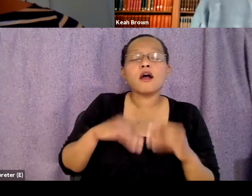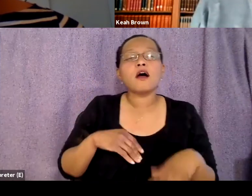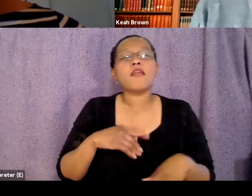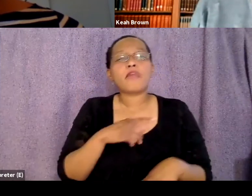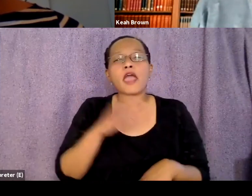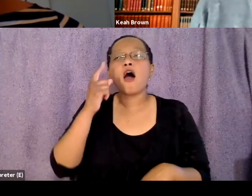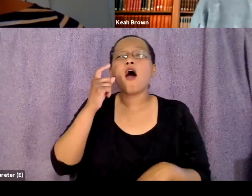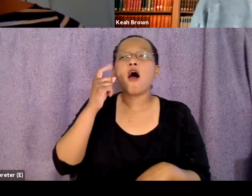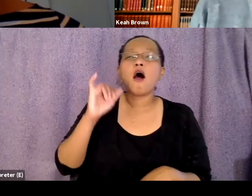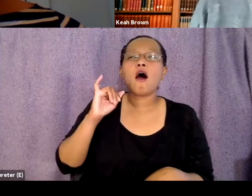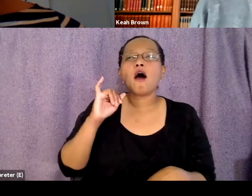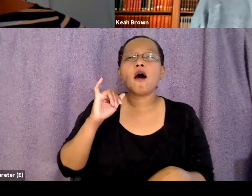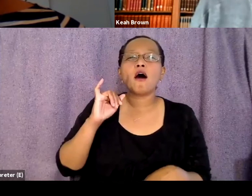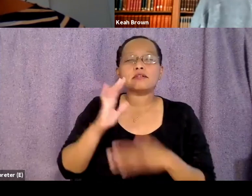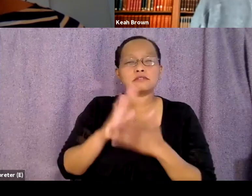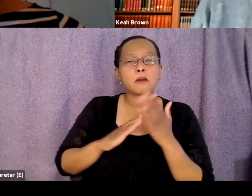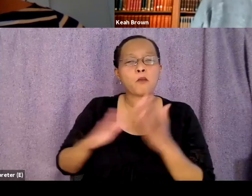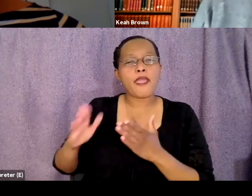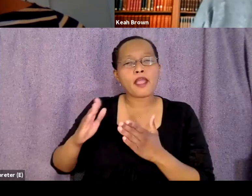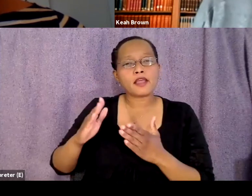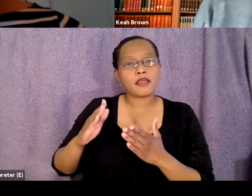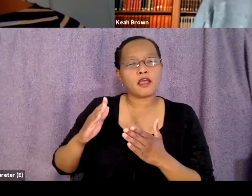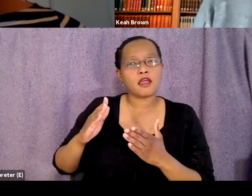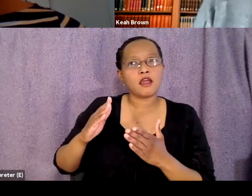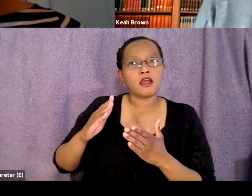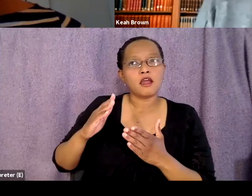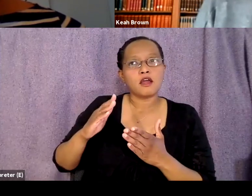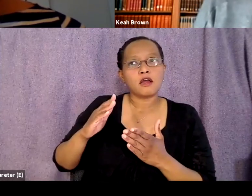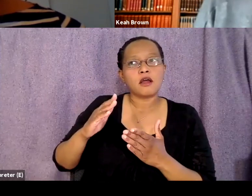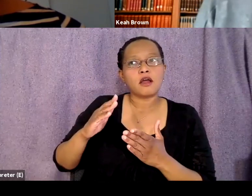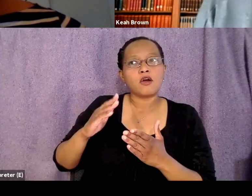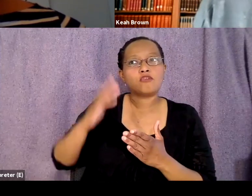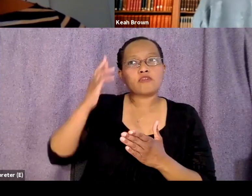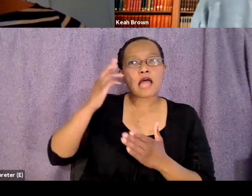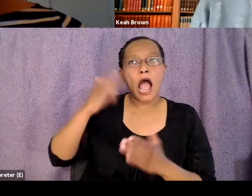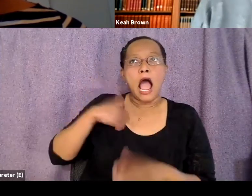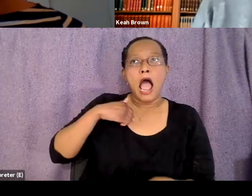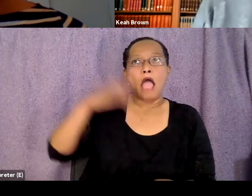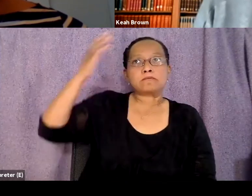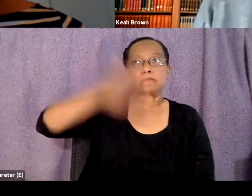Keah Brown: they're not seeing us is fully realized people and putting us under the umbrella